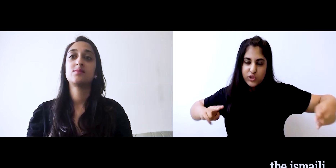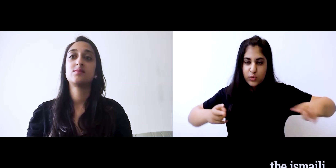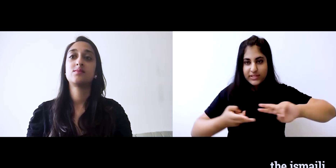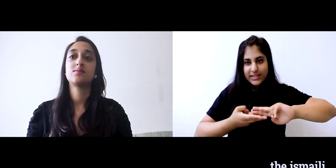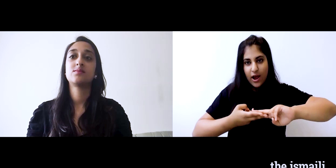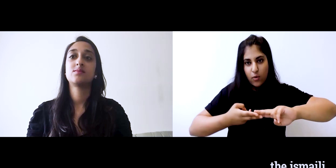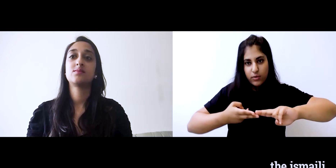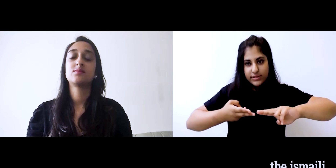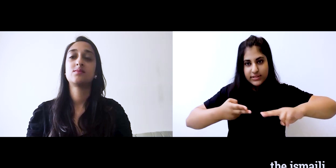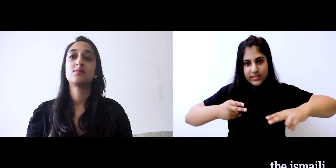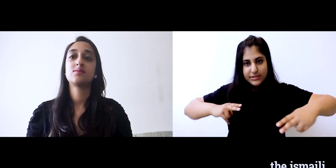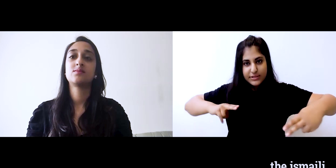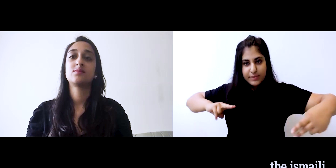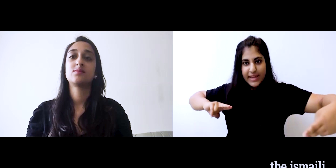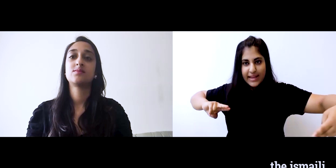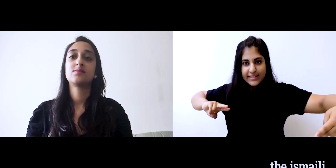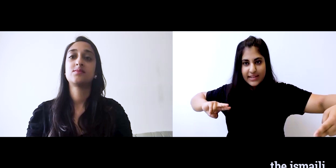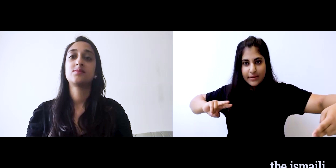Twisted outwards, spaghetti